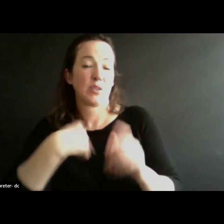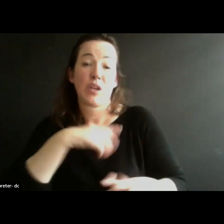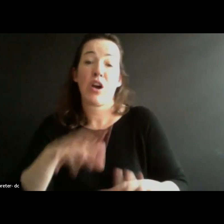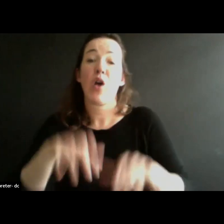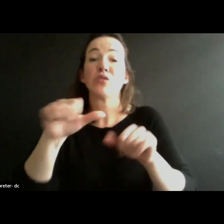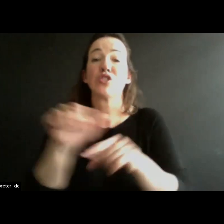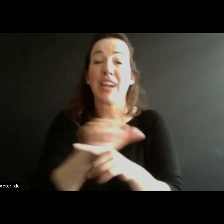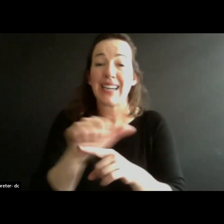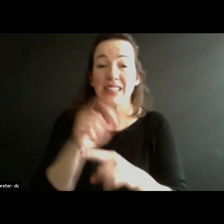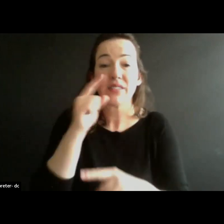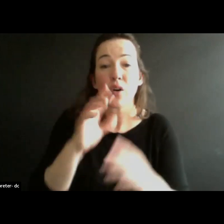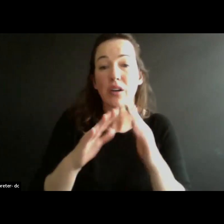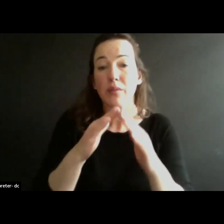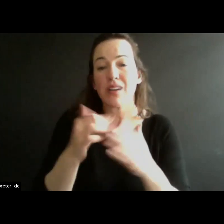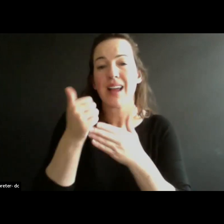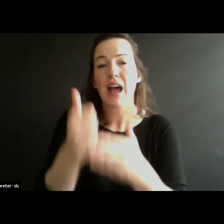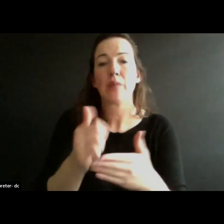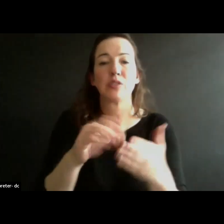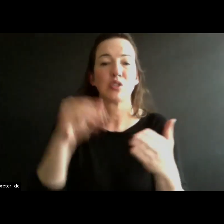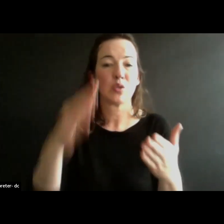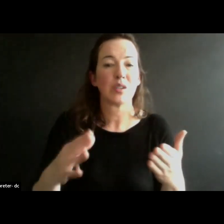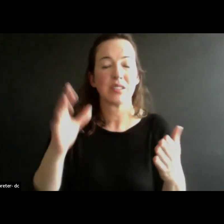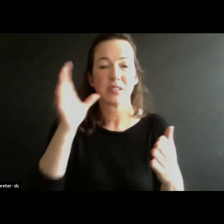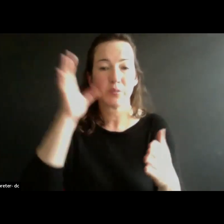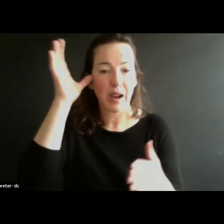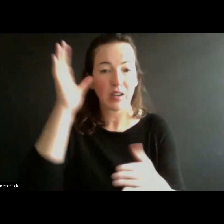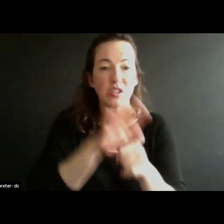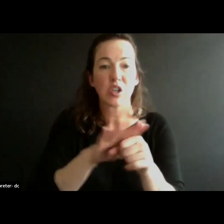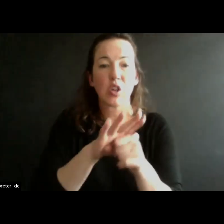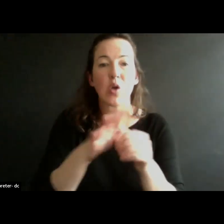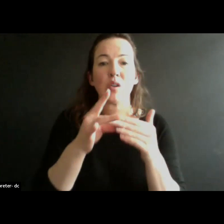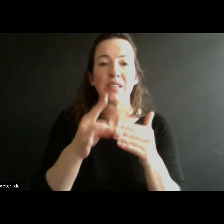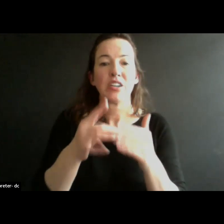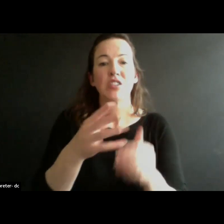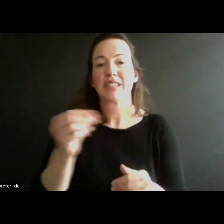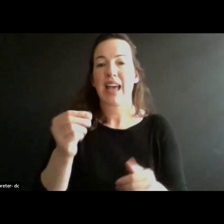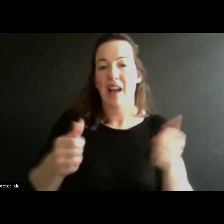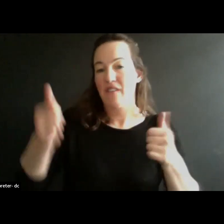to help students and parents, teachers and local leaders and local elected officials